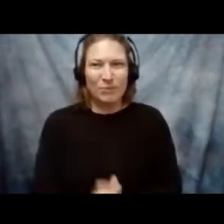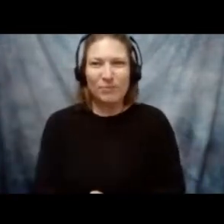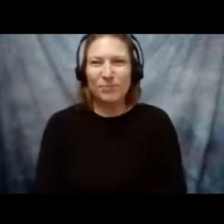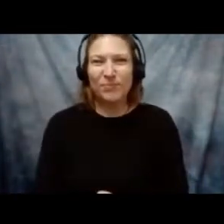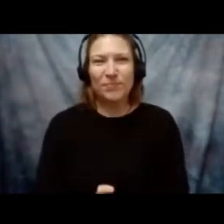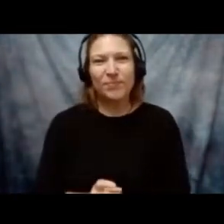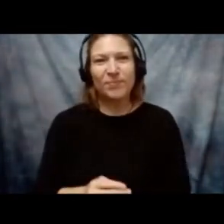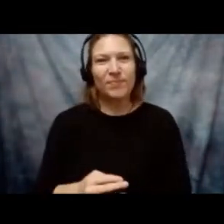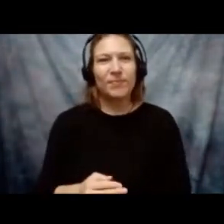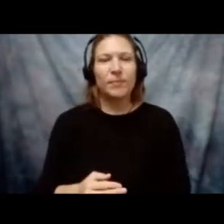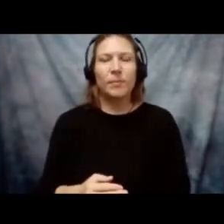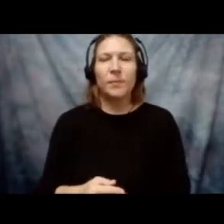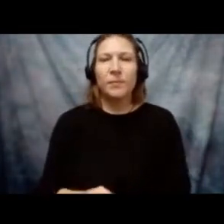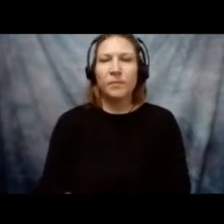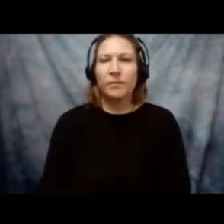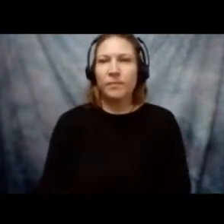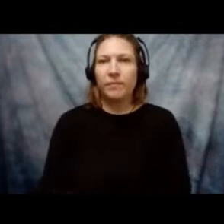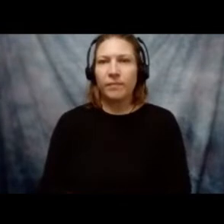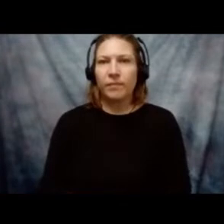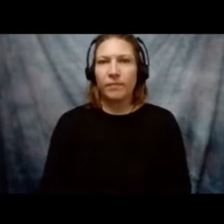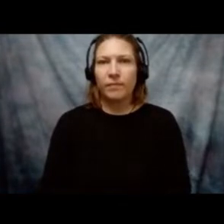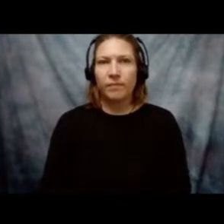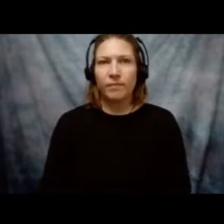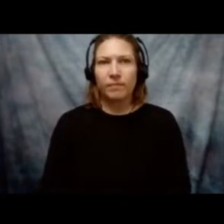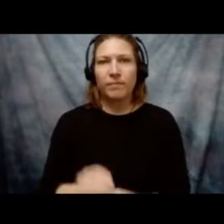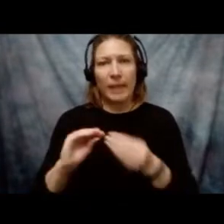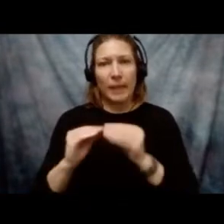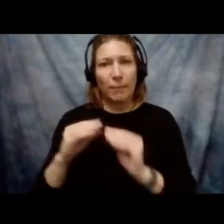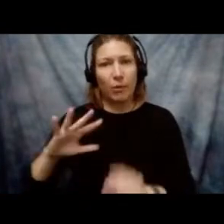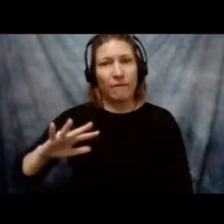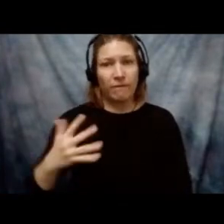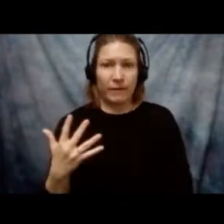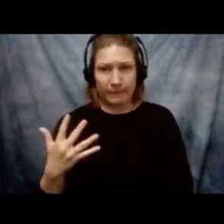fifth thing you can do is prototype and test early you should be doing this as good design practice